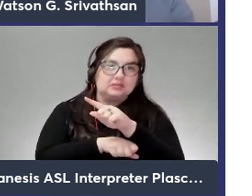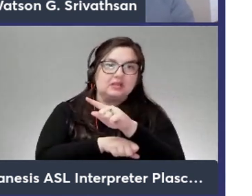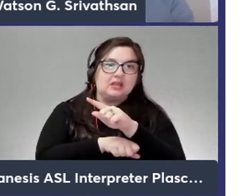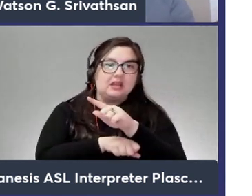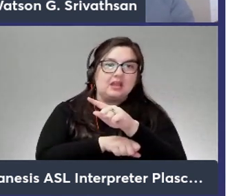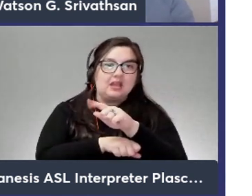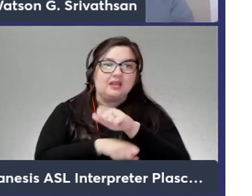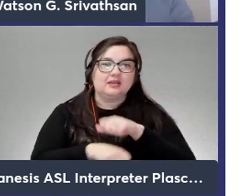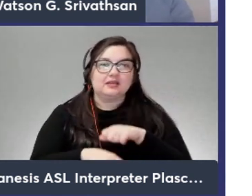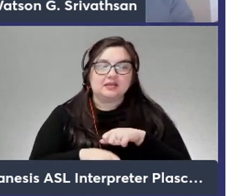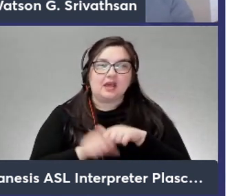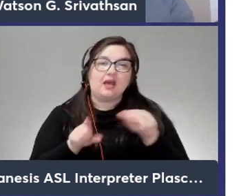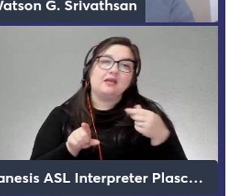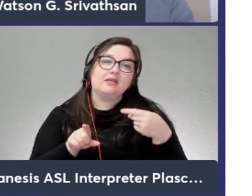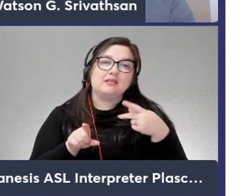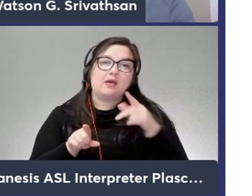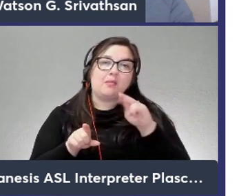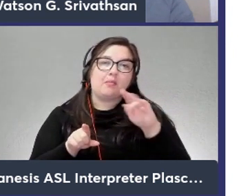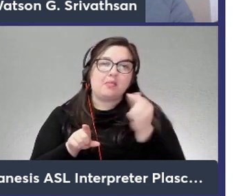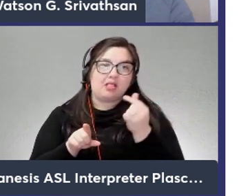and the plugin is Amazon Translate plugin.